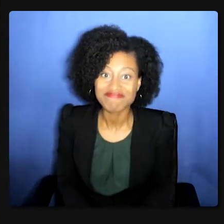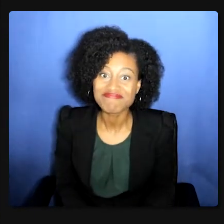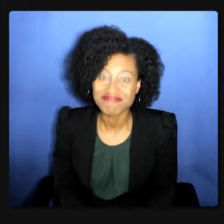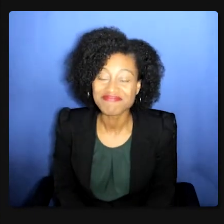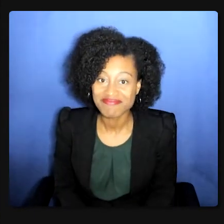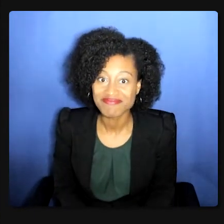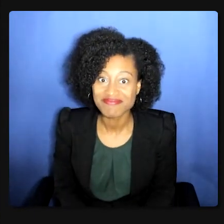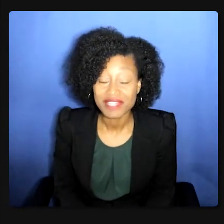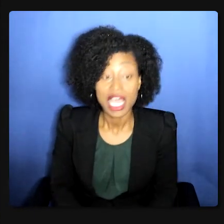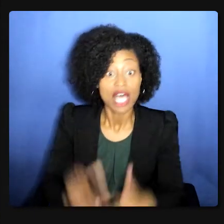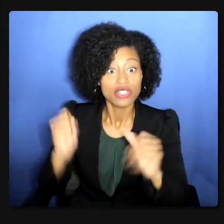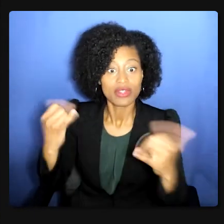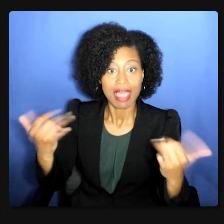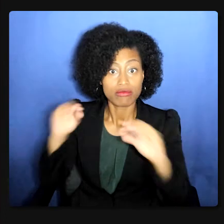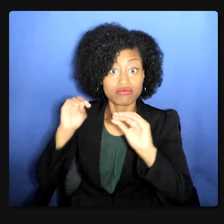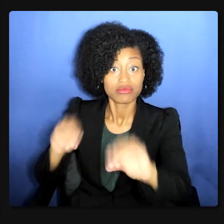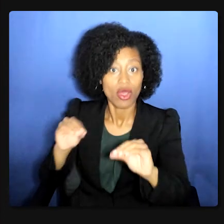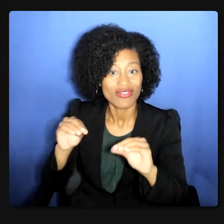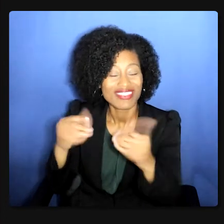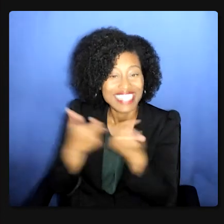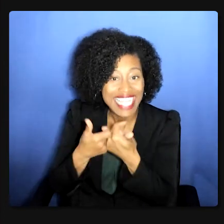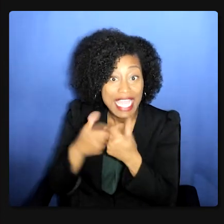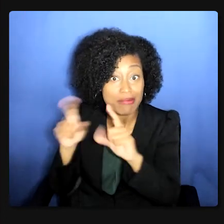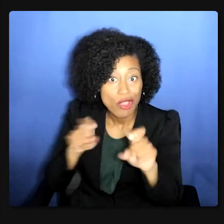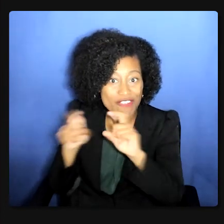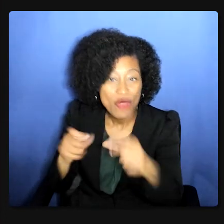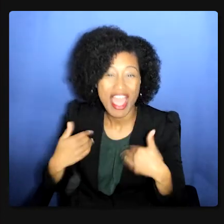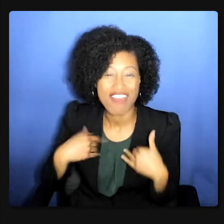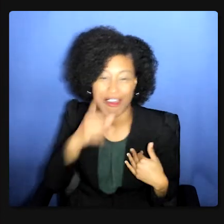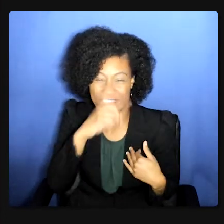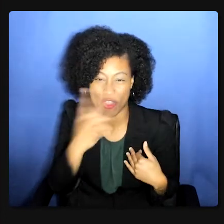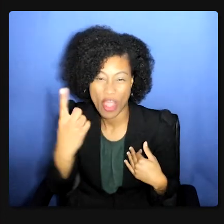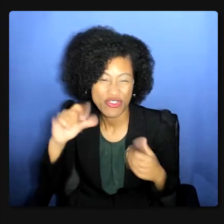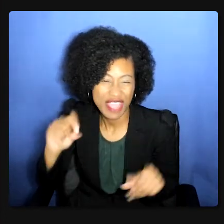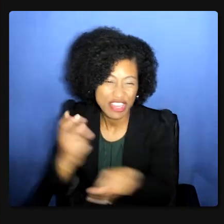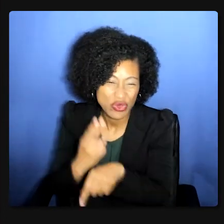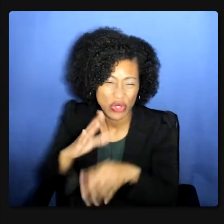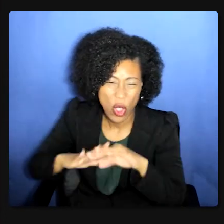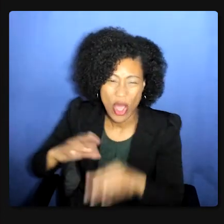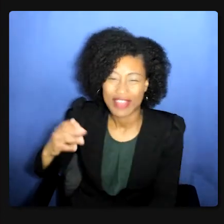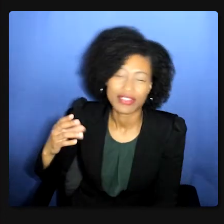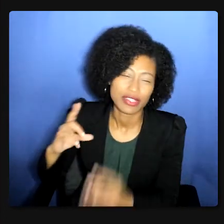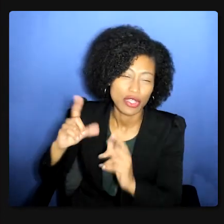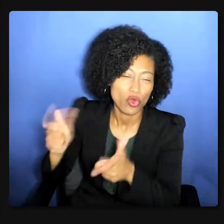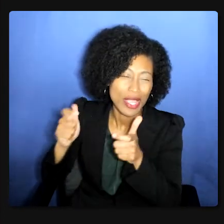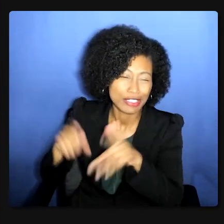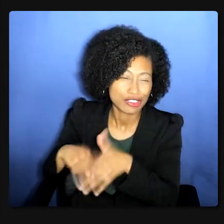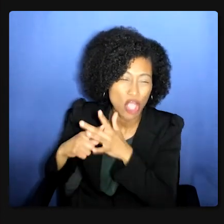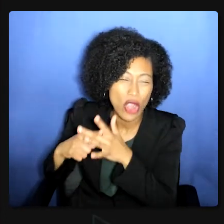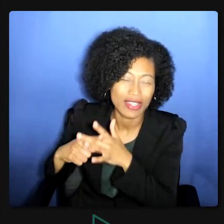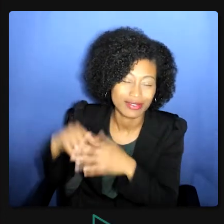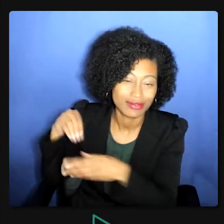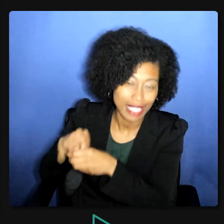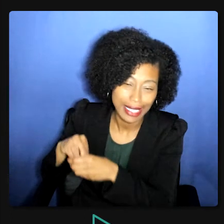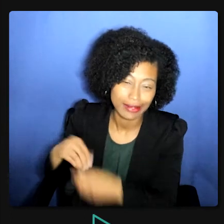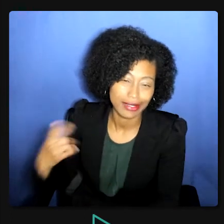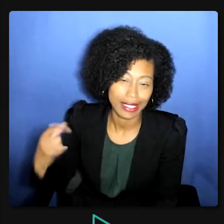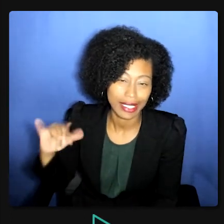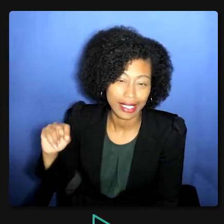to operate on the CRDs. [Amie] Okay, so let's now install a game server. We have a fake game server that you can use that's on the quick start as well.